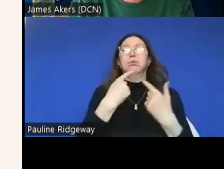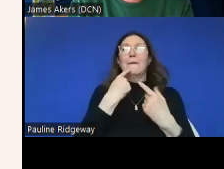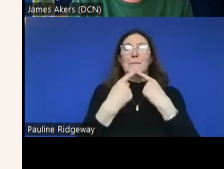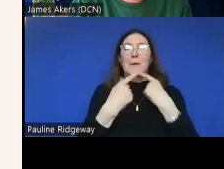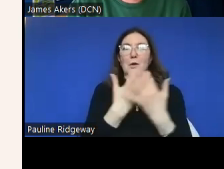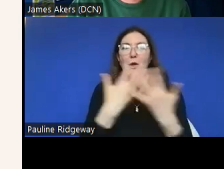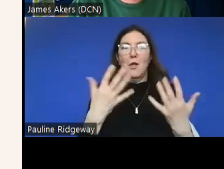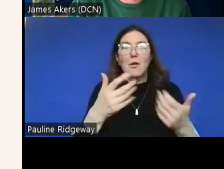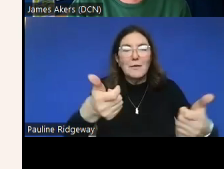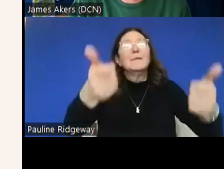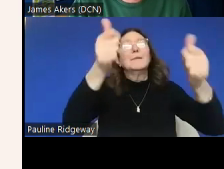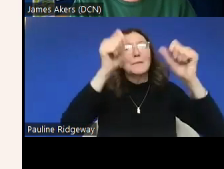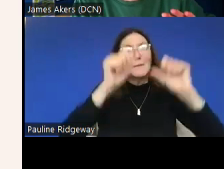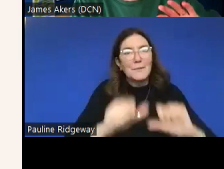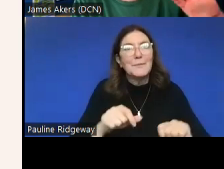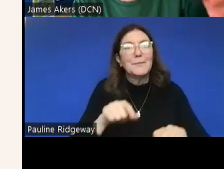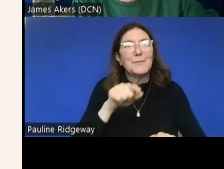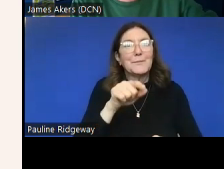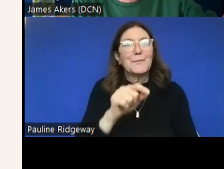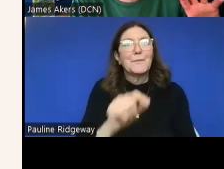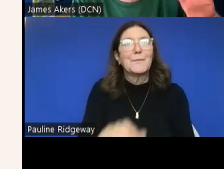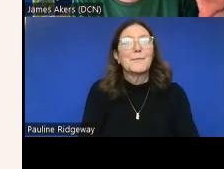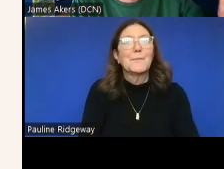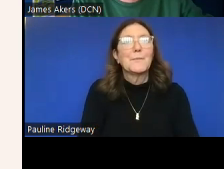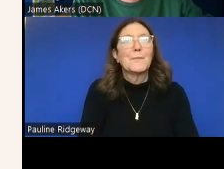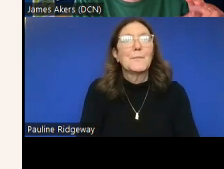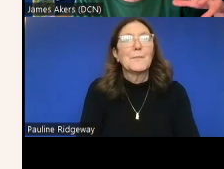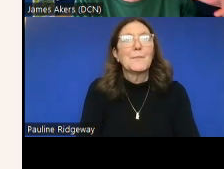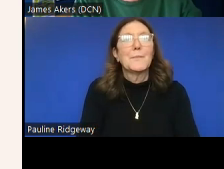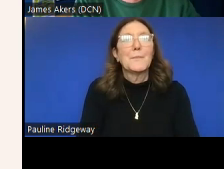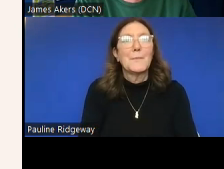Those first ones is what we can configure to make sure